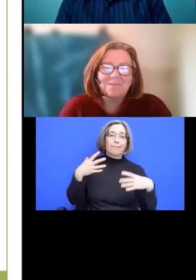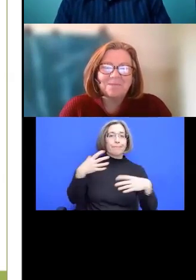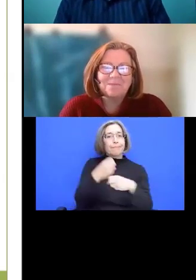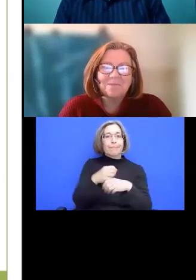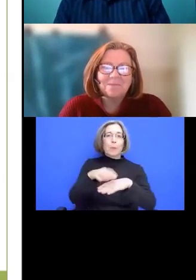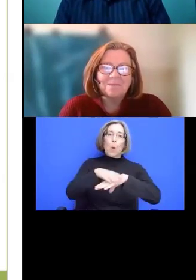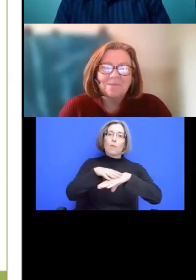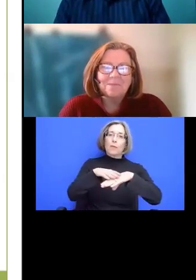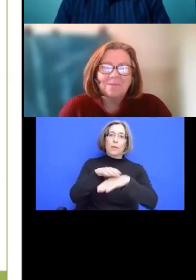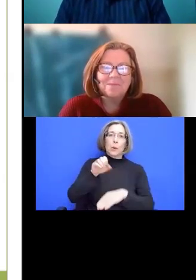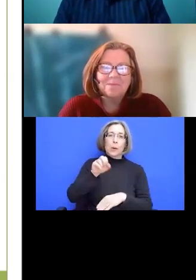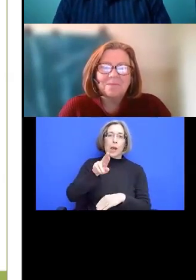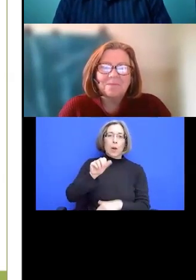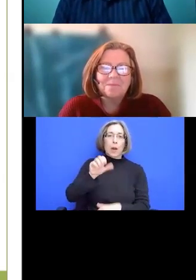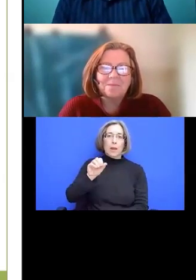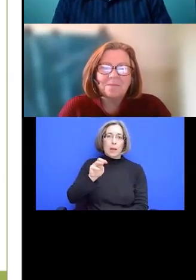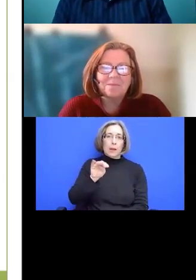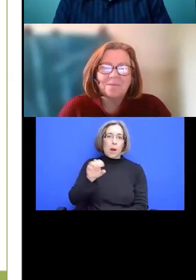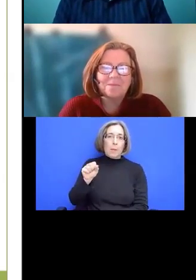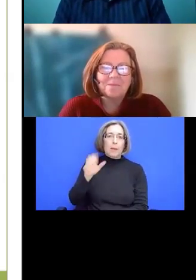we'll go through various parts of the eRA system,